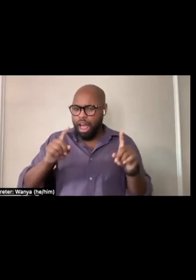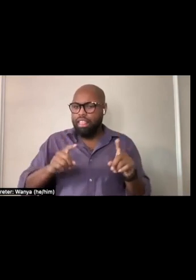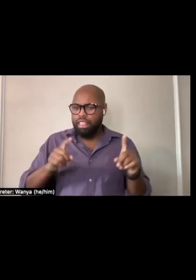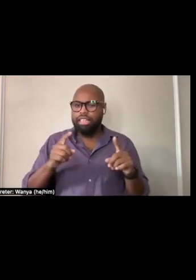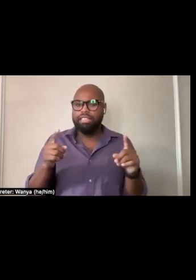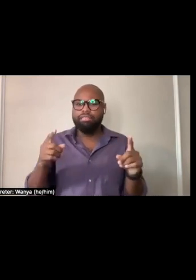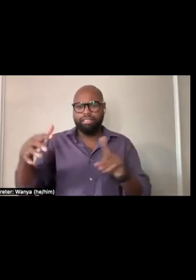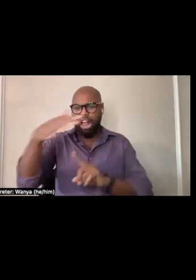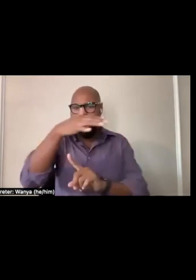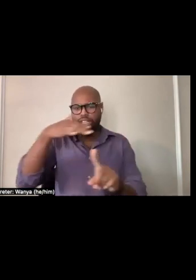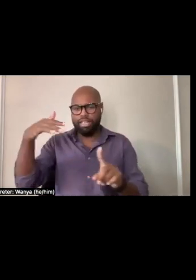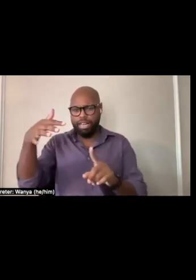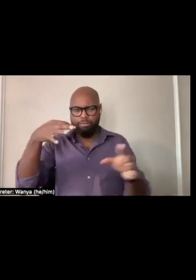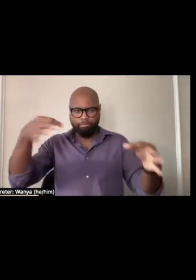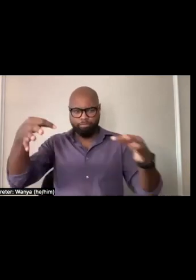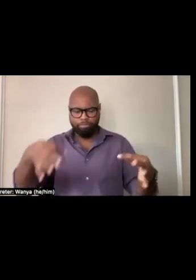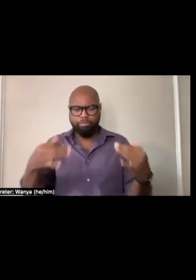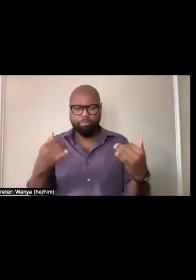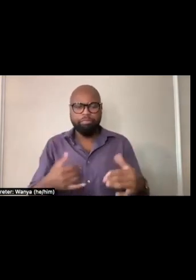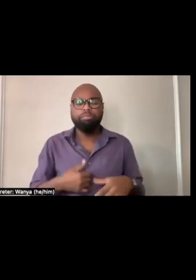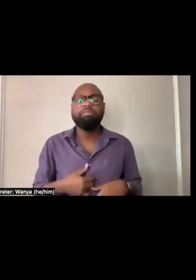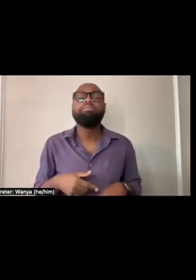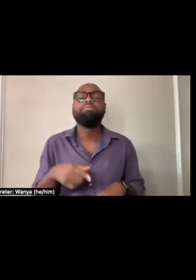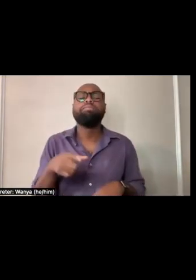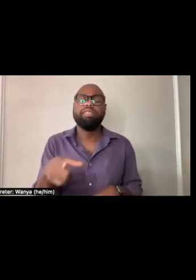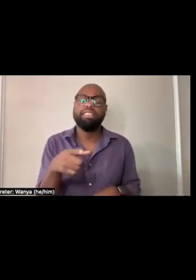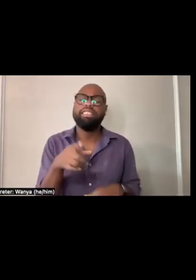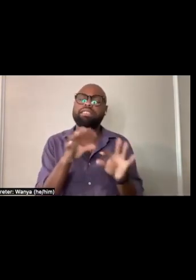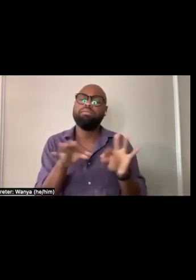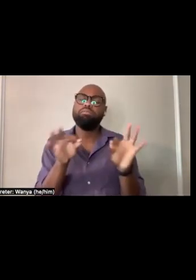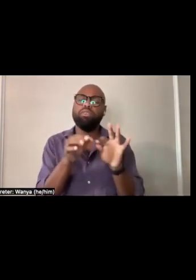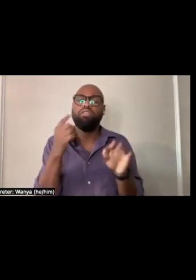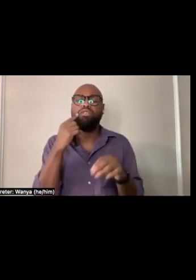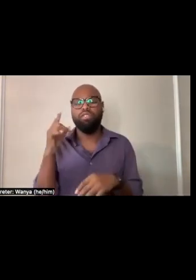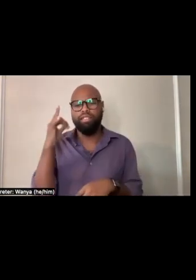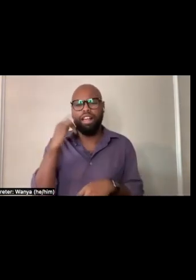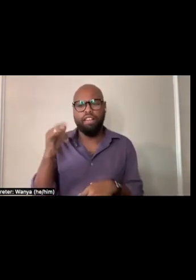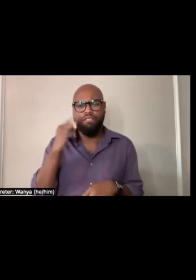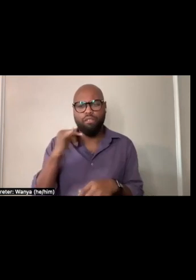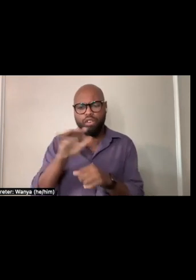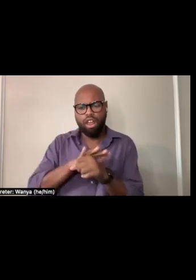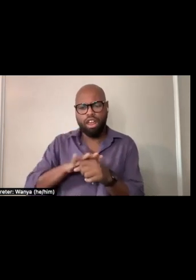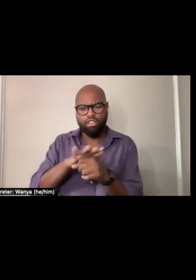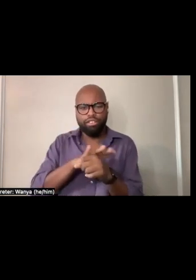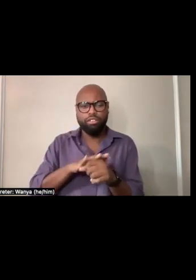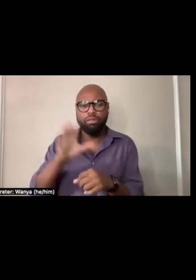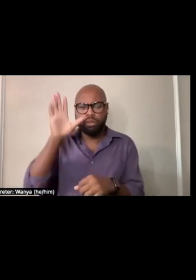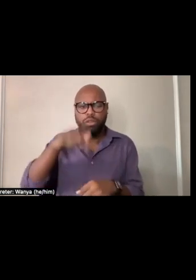This is specifically relevant to the California area. We know that about 100 and close to